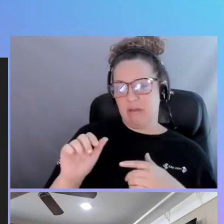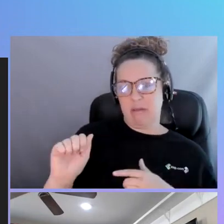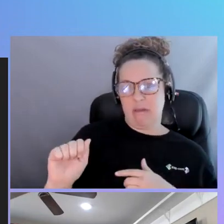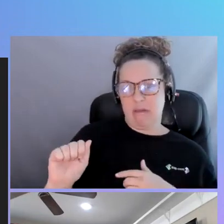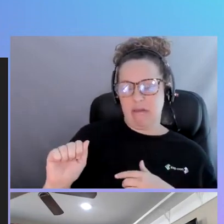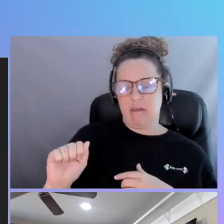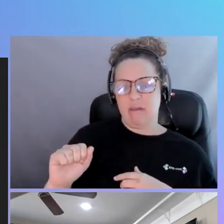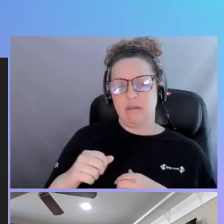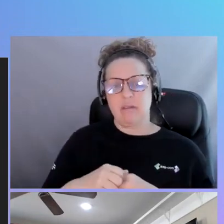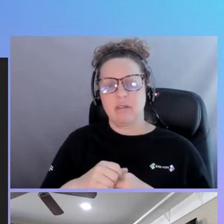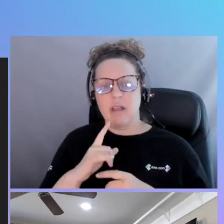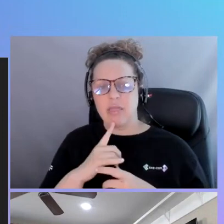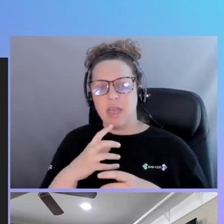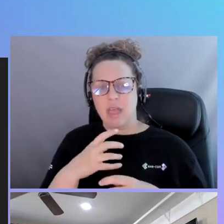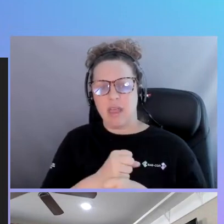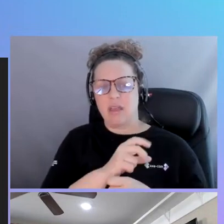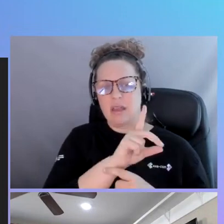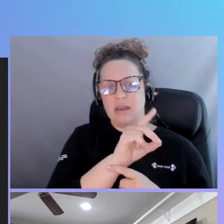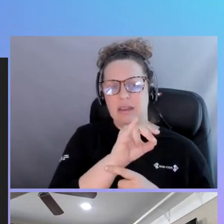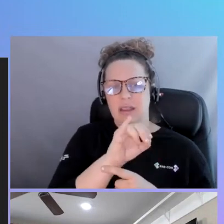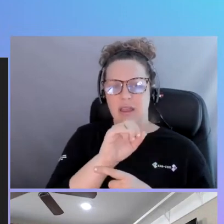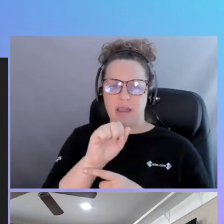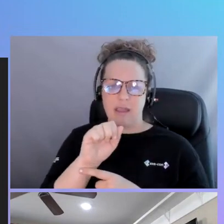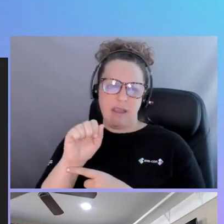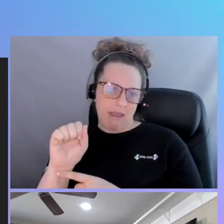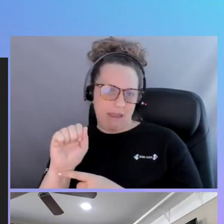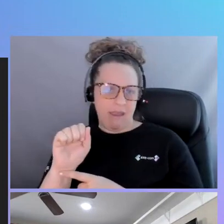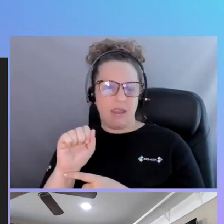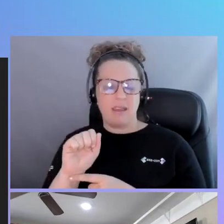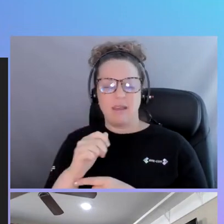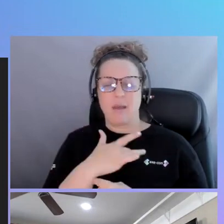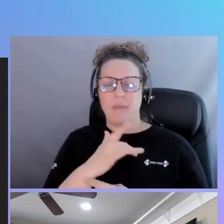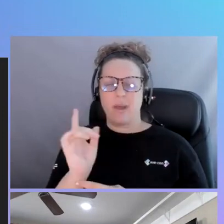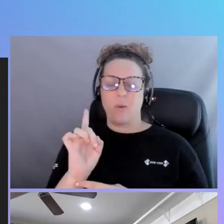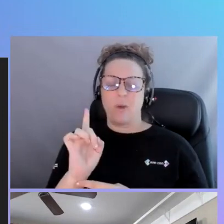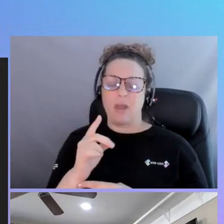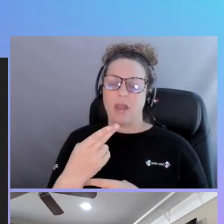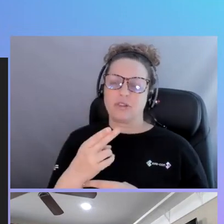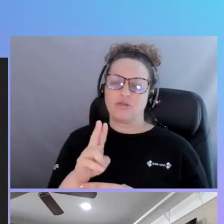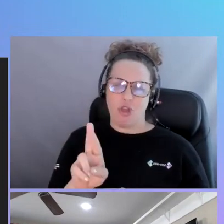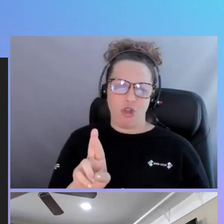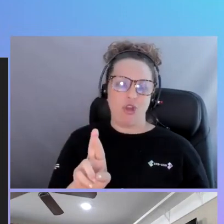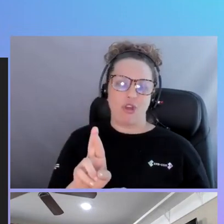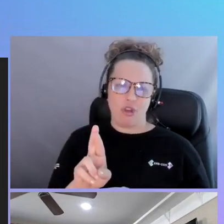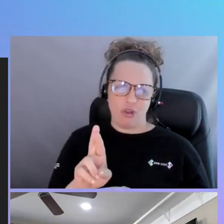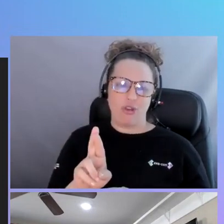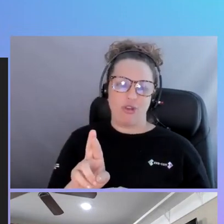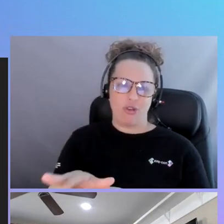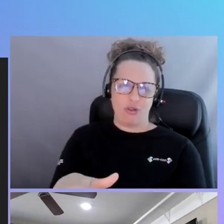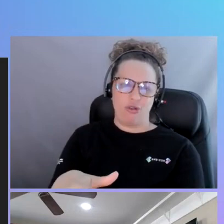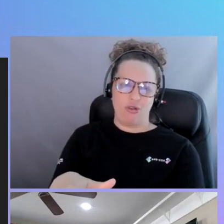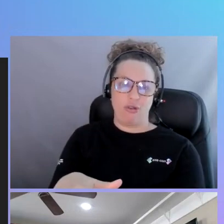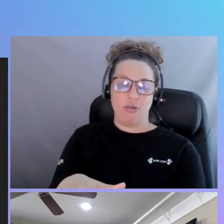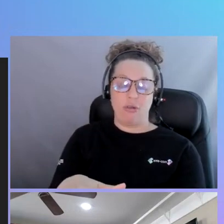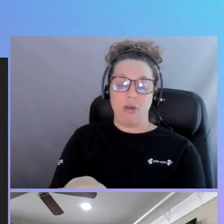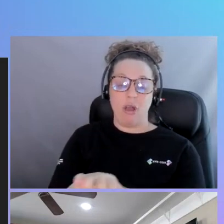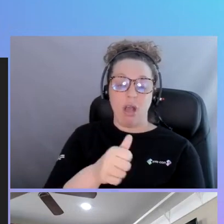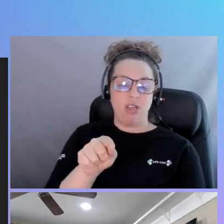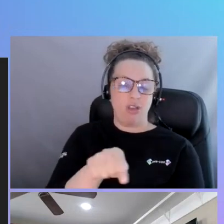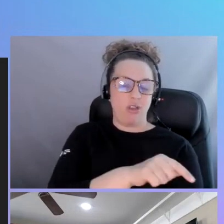their mostly in their HR space. Um, that's not to say that Dei can't live somewhere else, but everything I've seen, it's